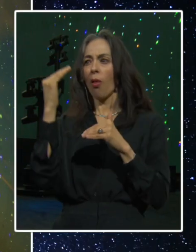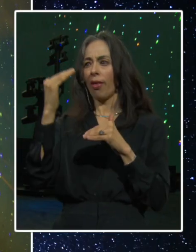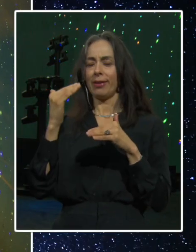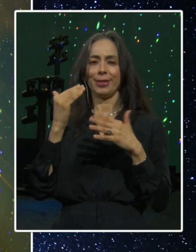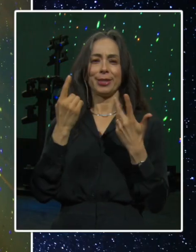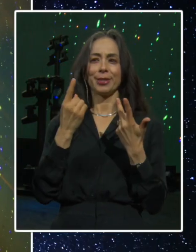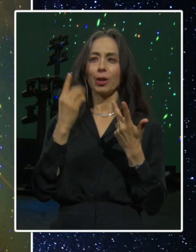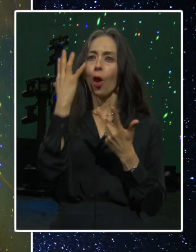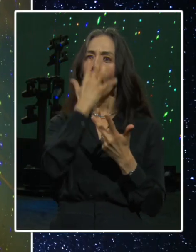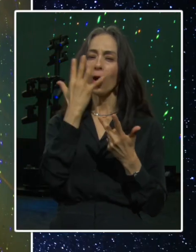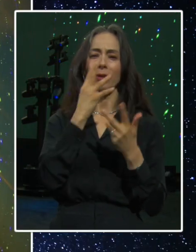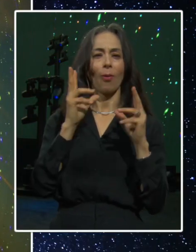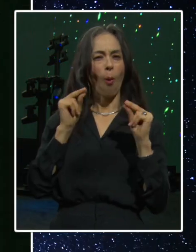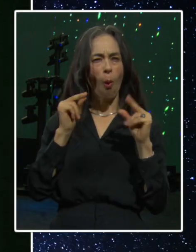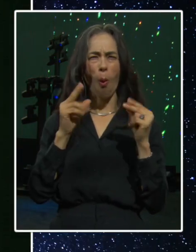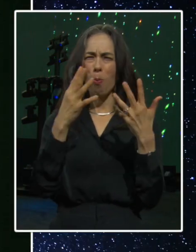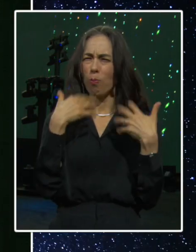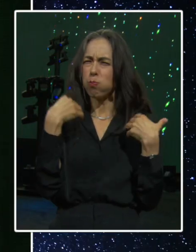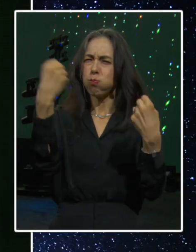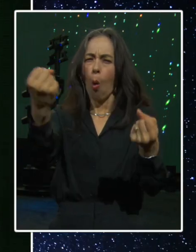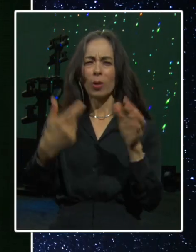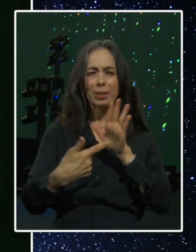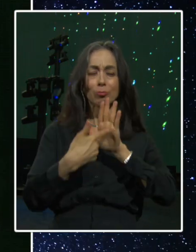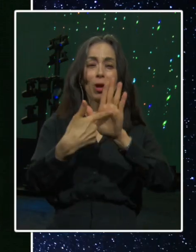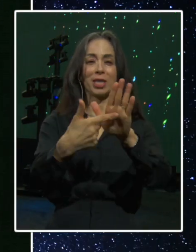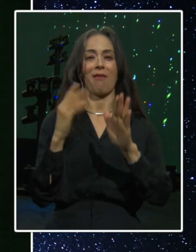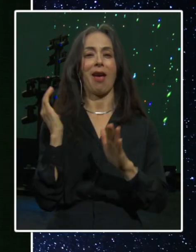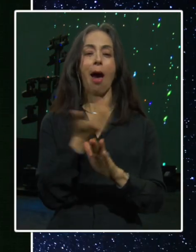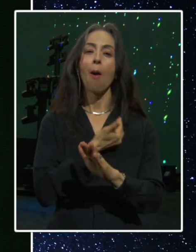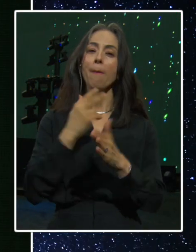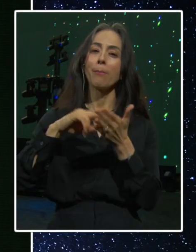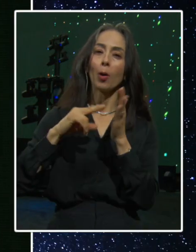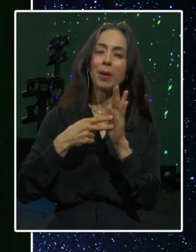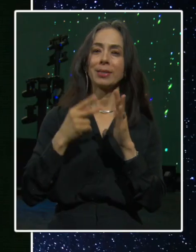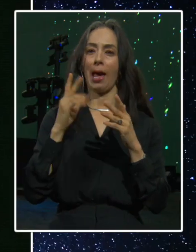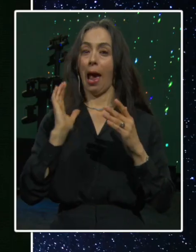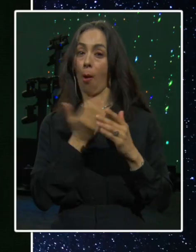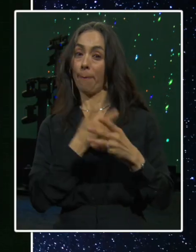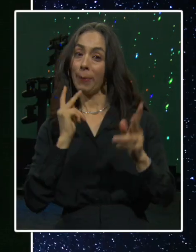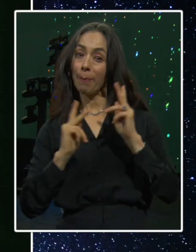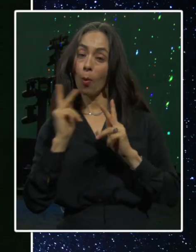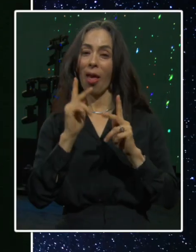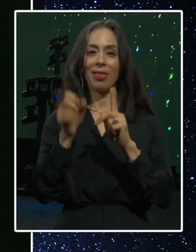It is a bold expression of our purpose, our people and the impact we make.